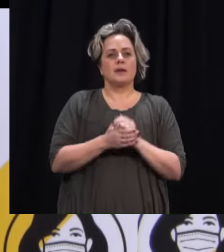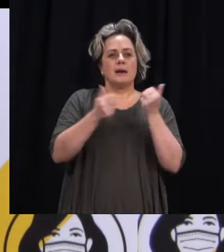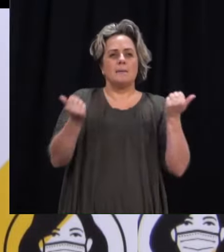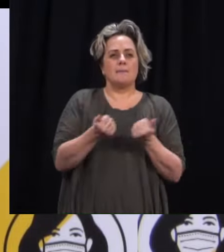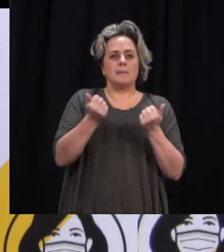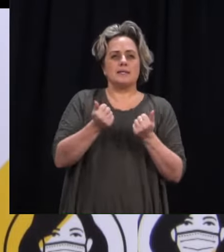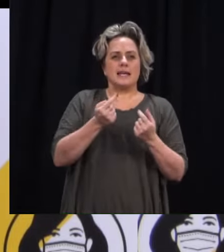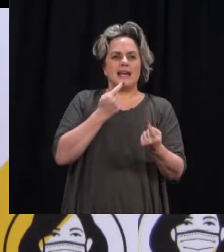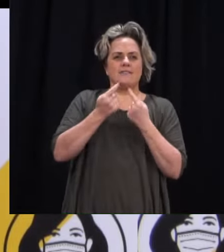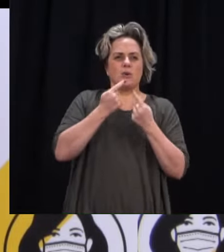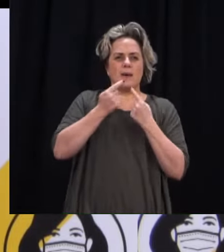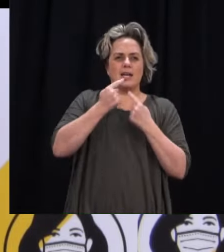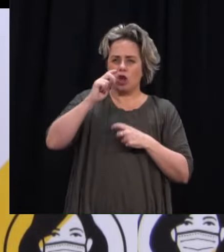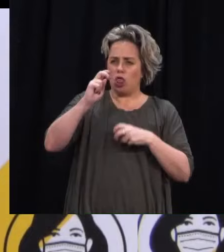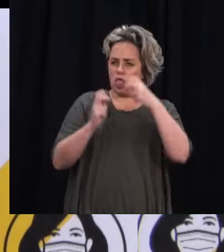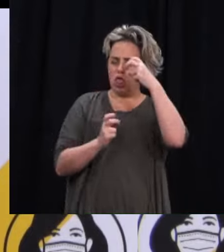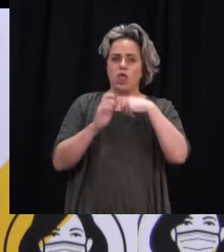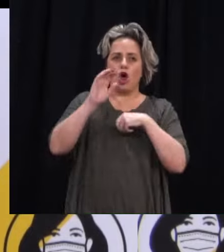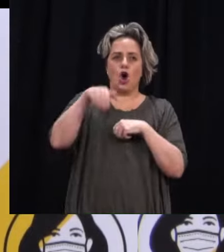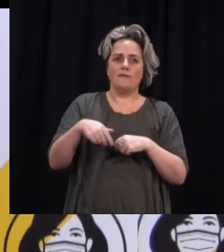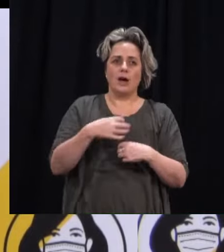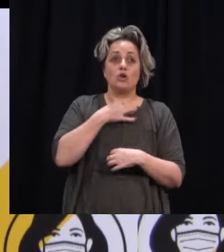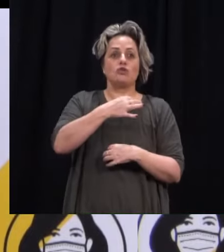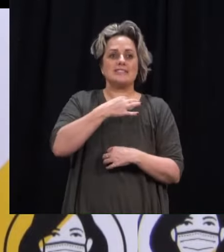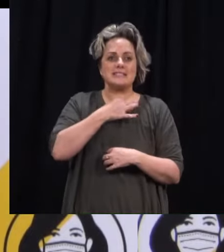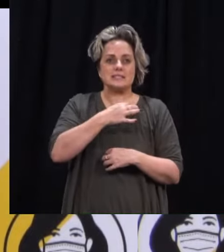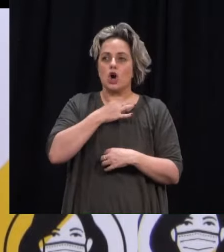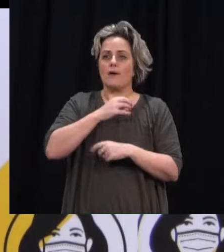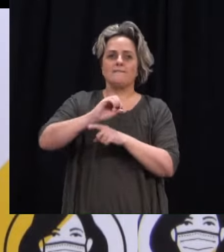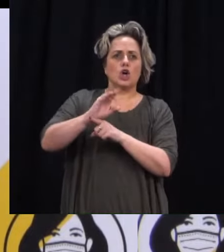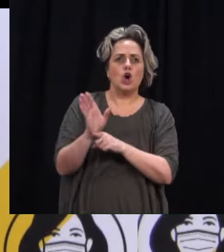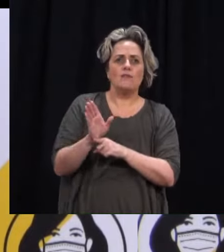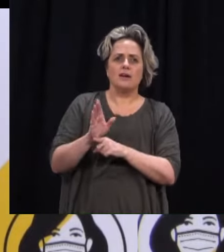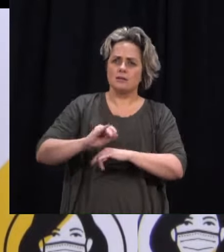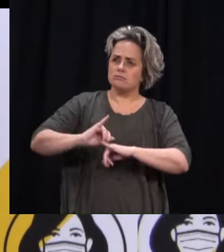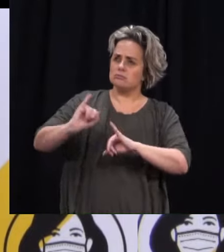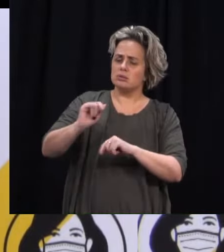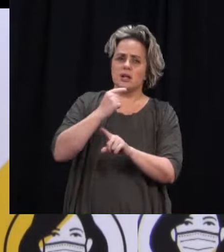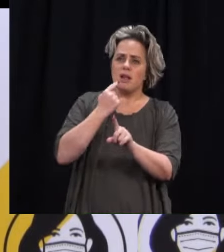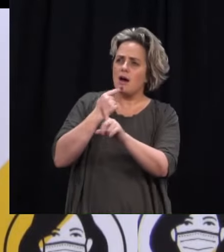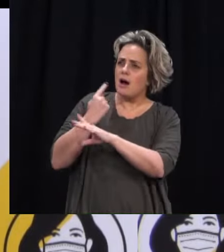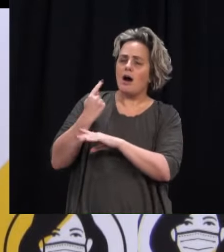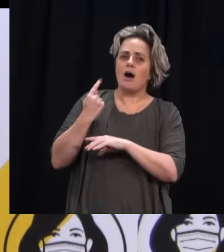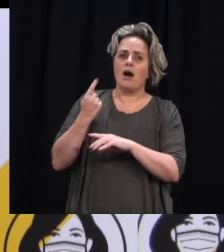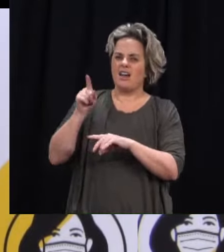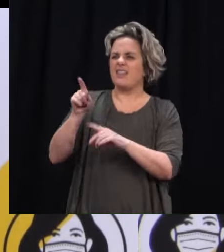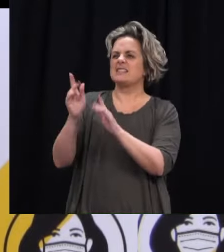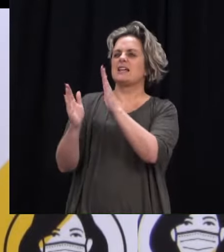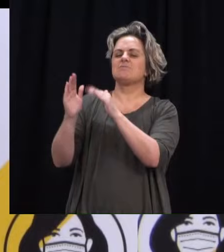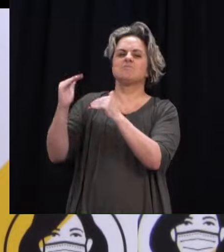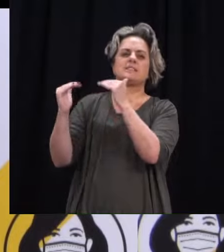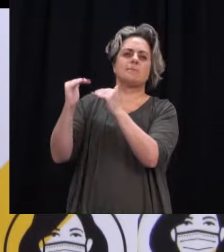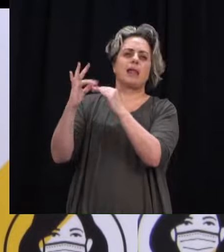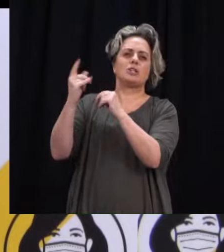take Jenna. We are seeing another flurry